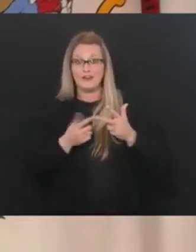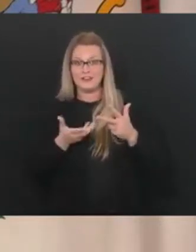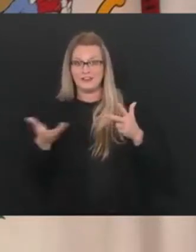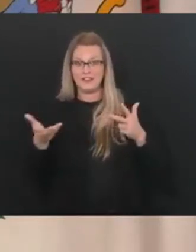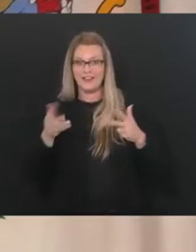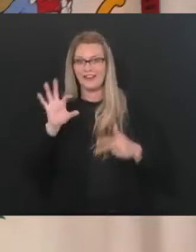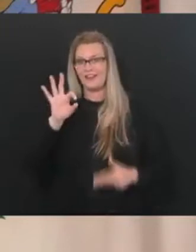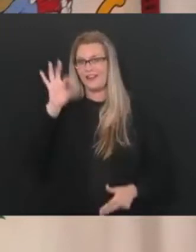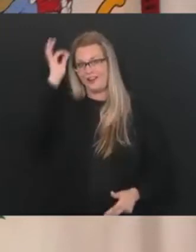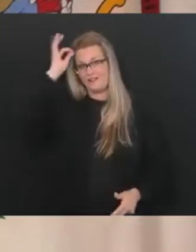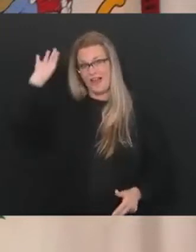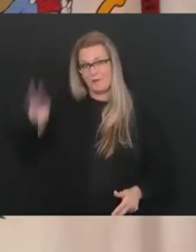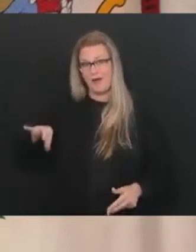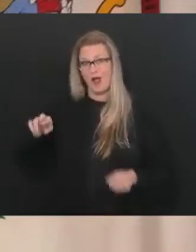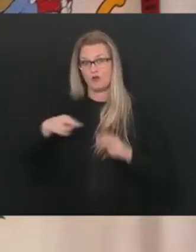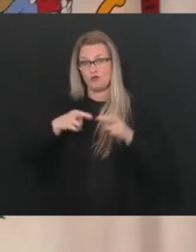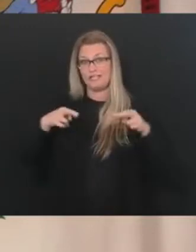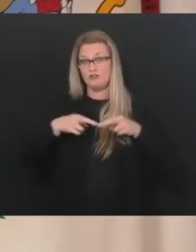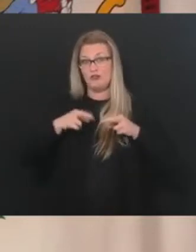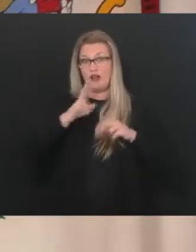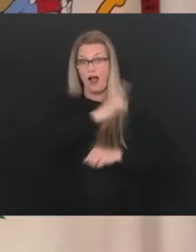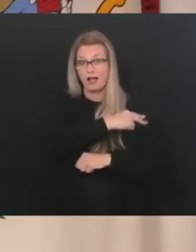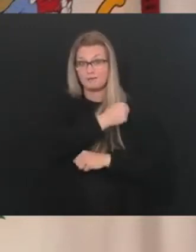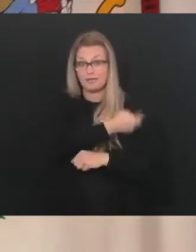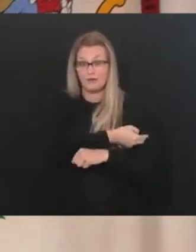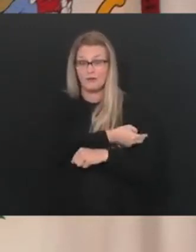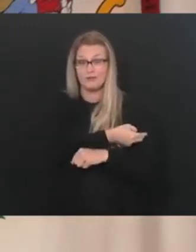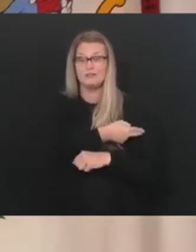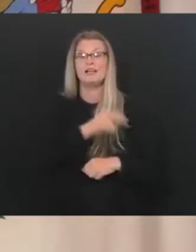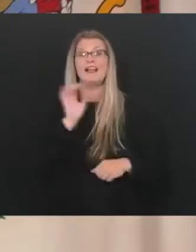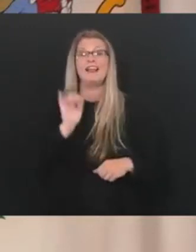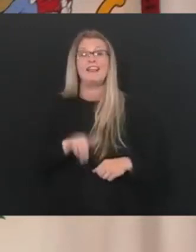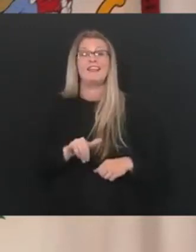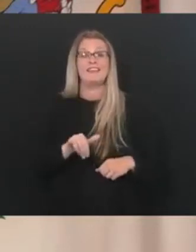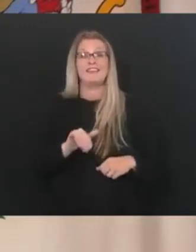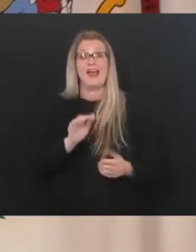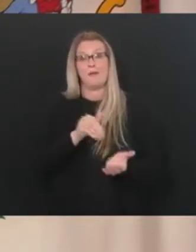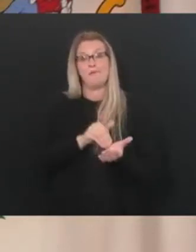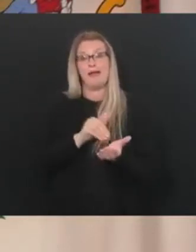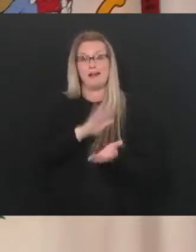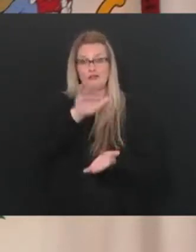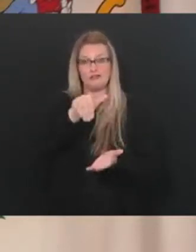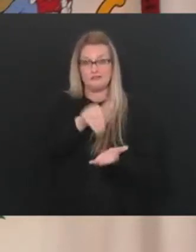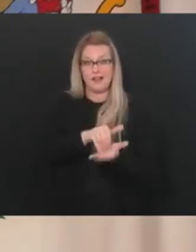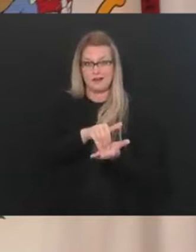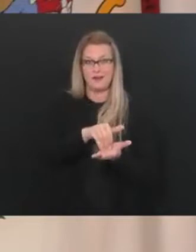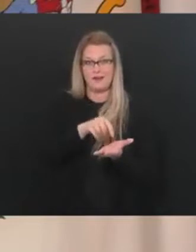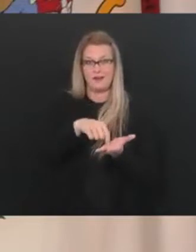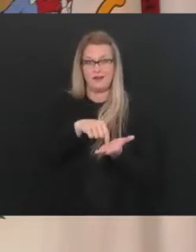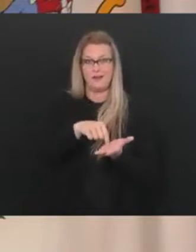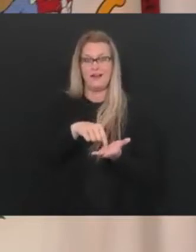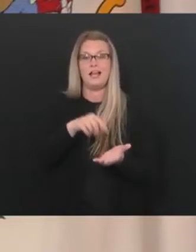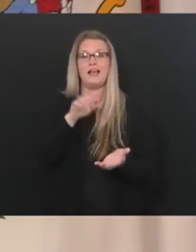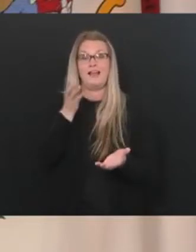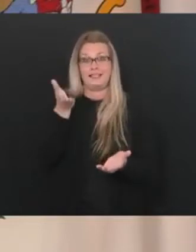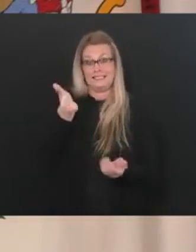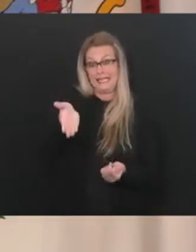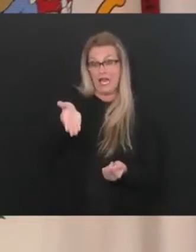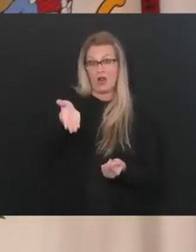ANY WAY WE POSSIBLY CAN. SO THE THIRD THING WAS THE FAIRMONT REGIONAL HOSPITAL.